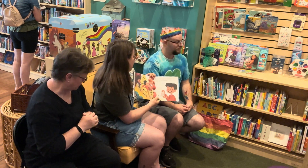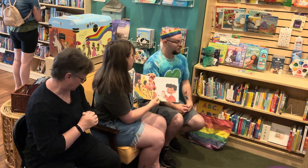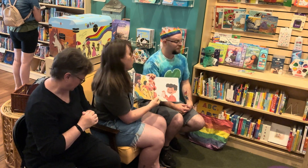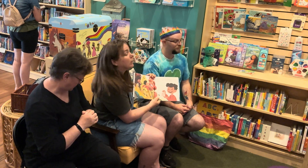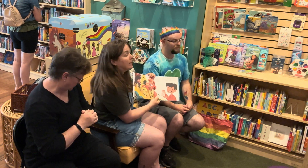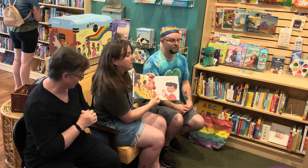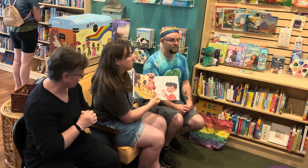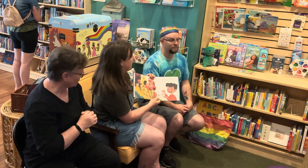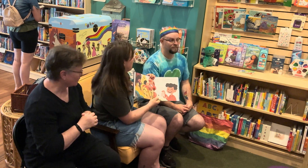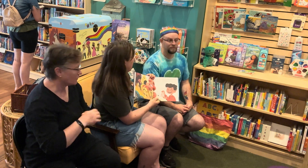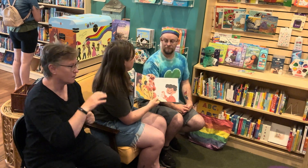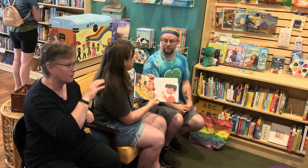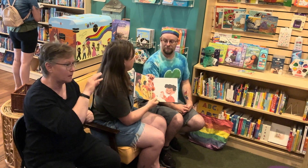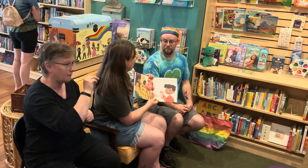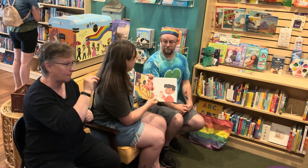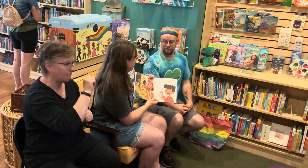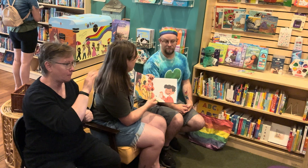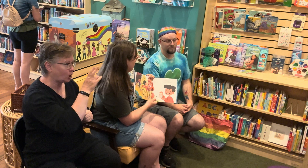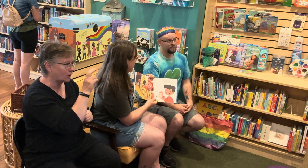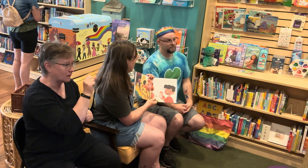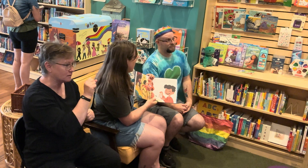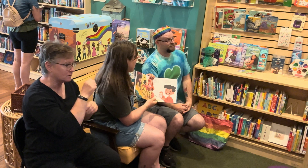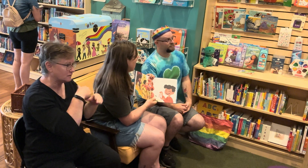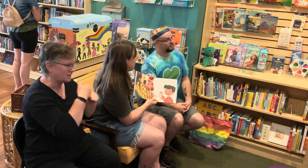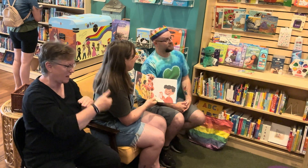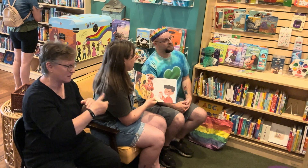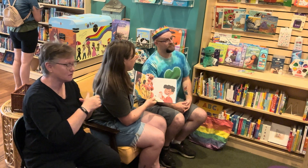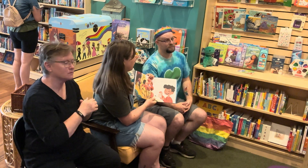Marcus went next. "This is a picture of